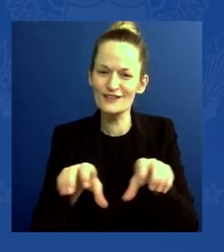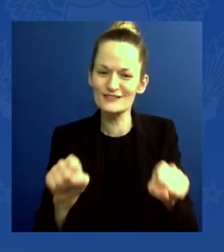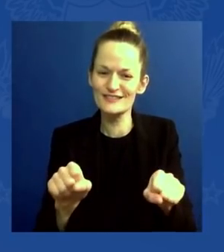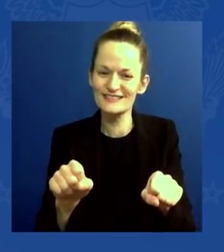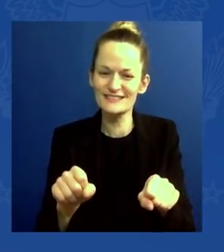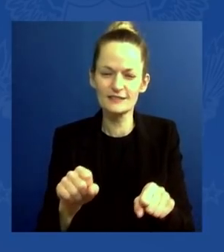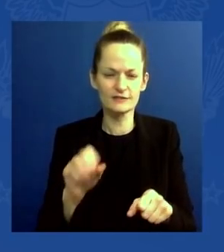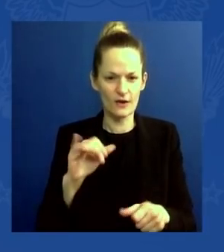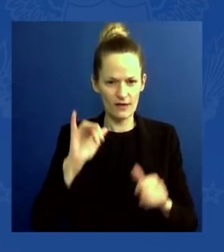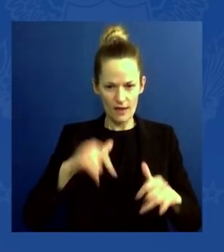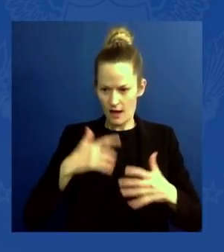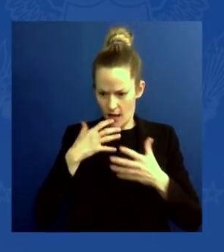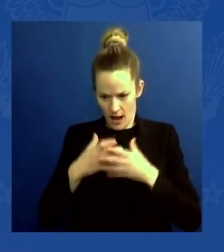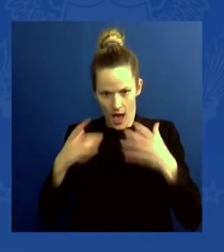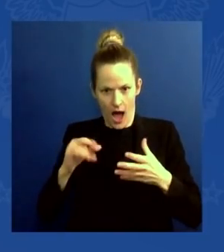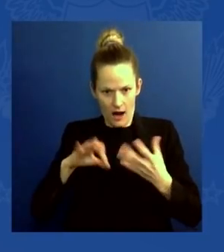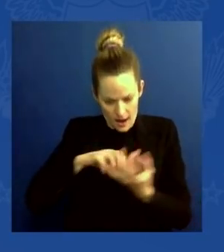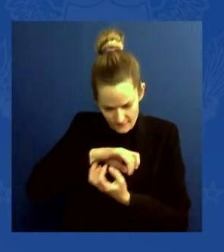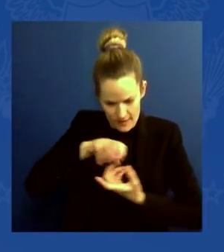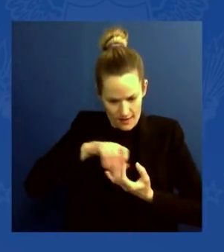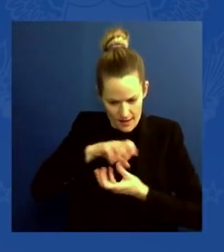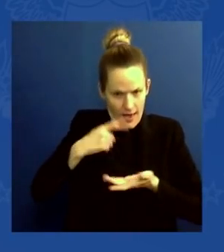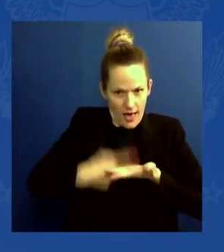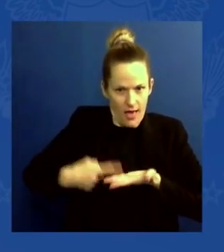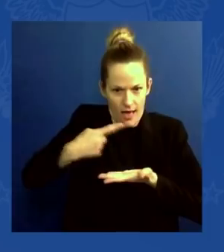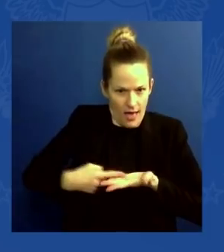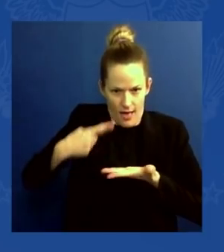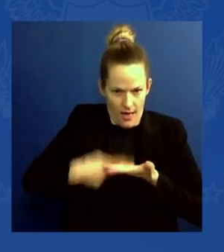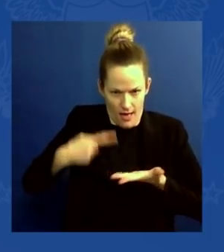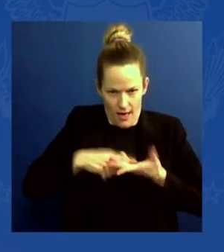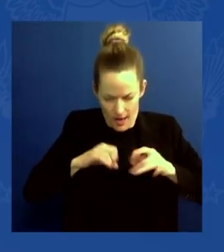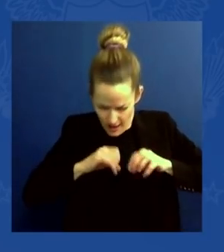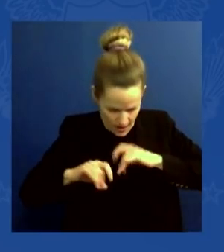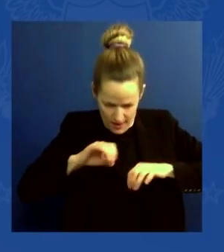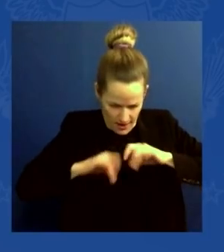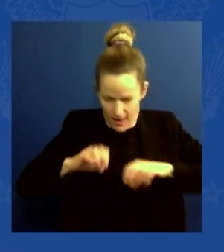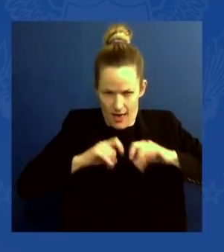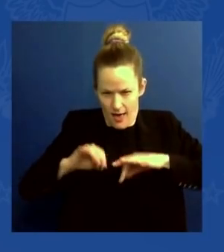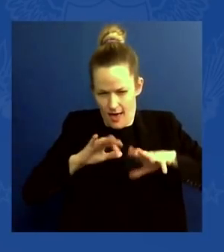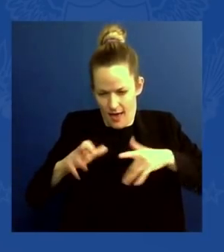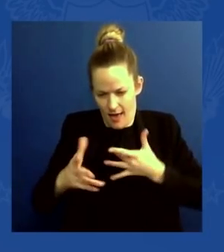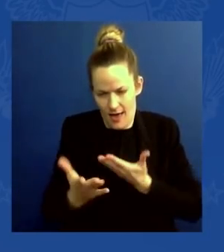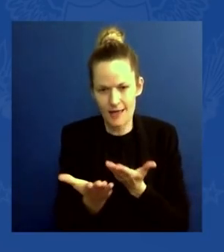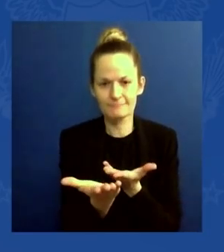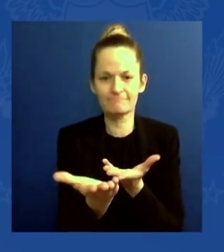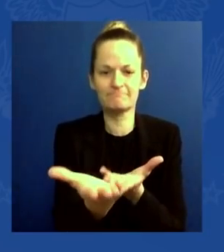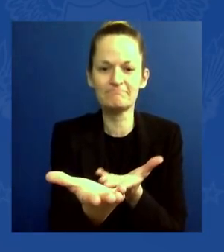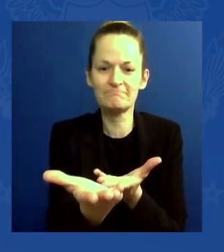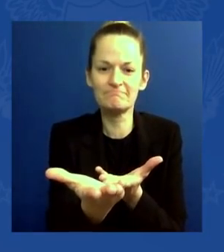They want us to deliver. They want us to deliver. Democrats, they want us to deliver.